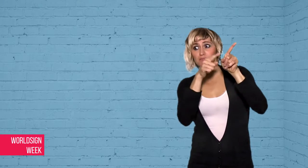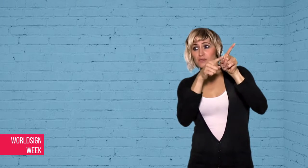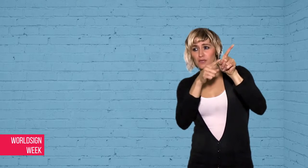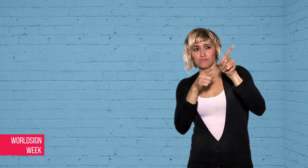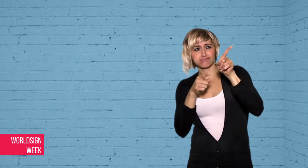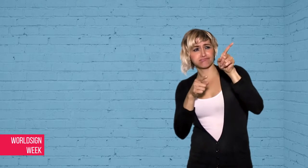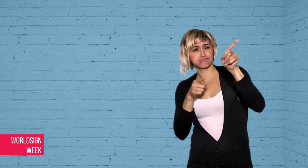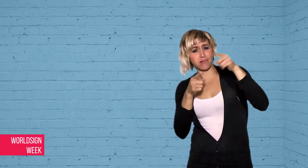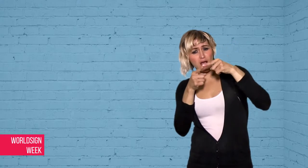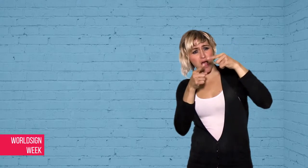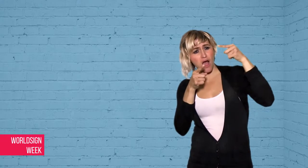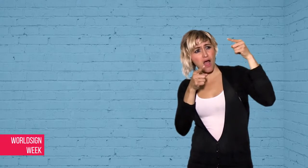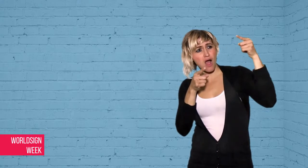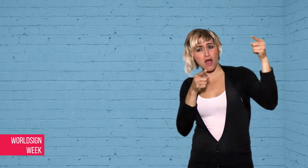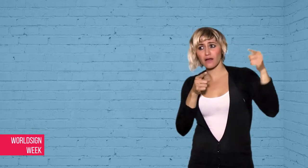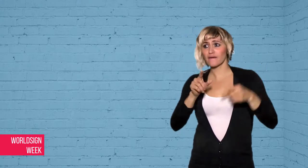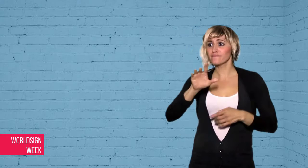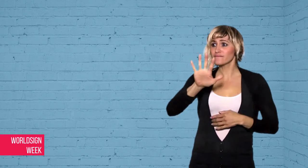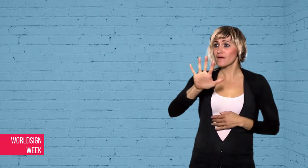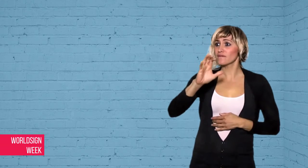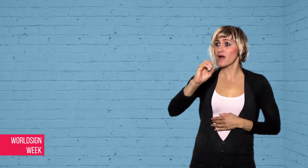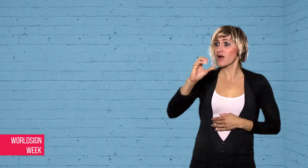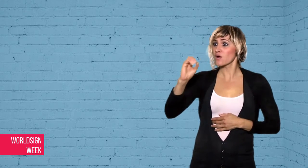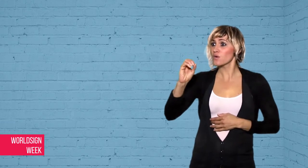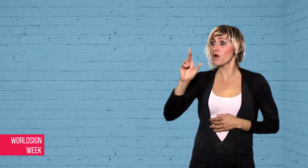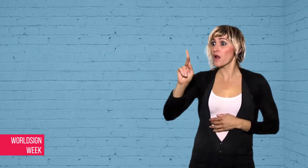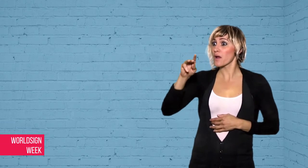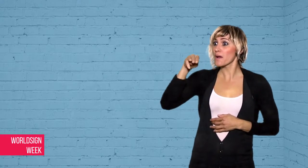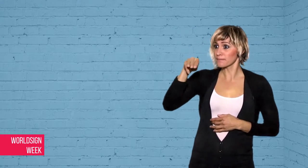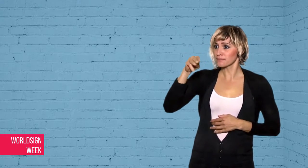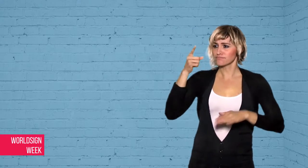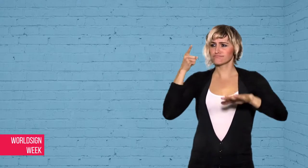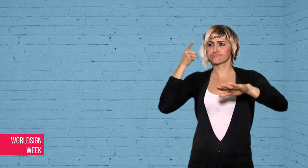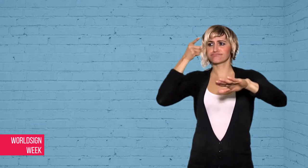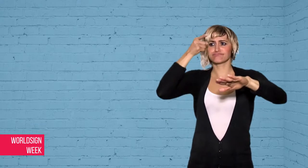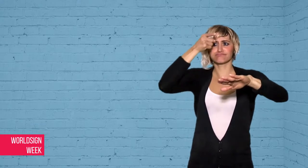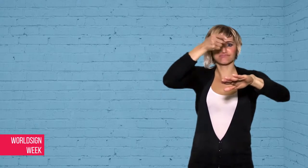into the Sea of Japan. for first time.